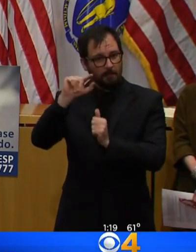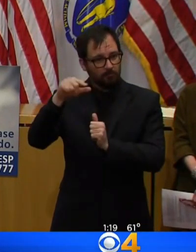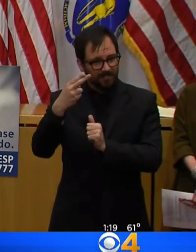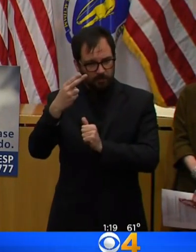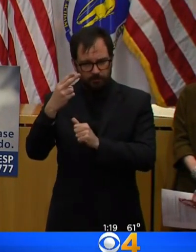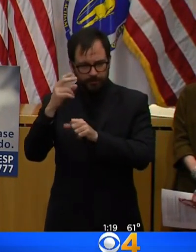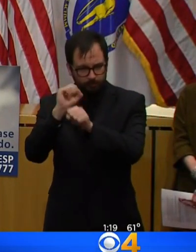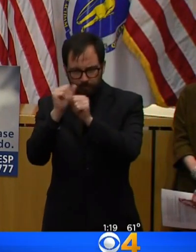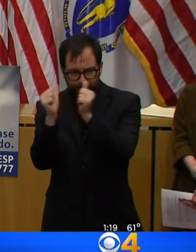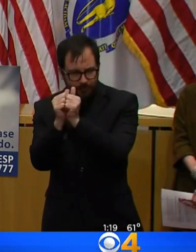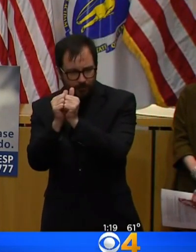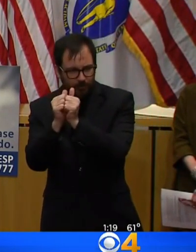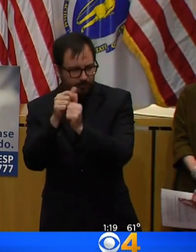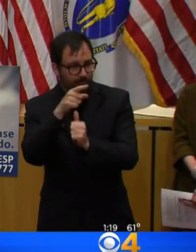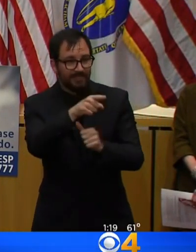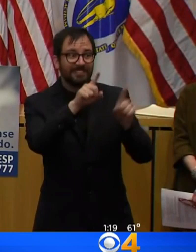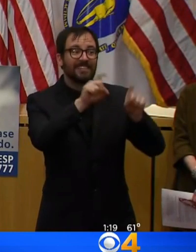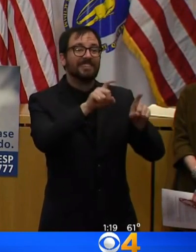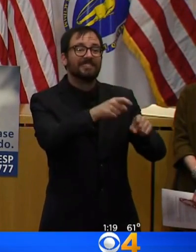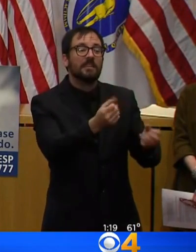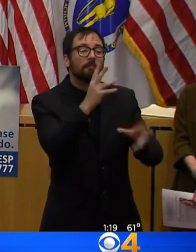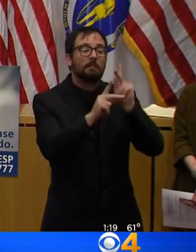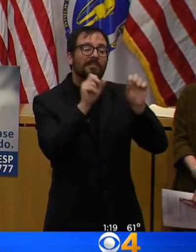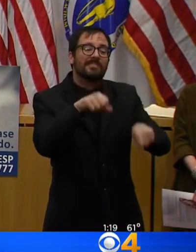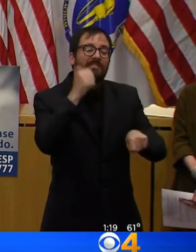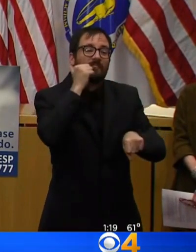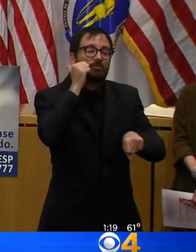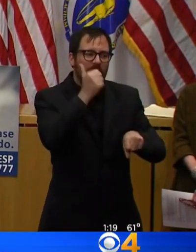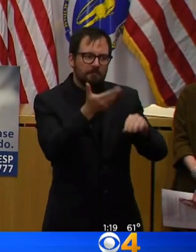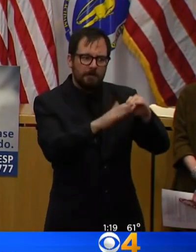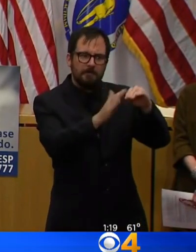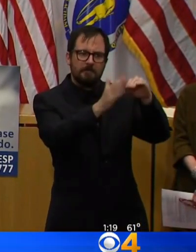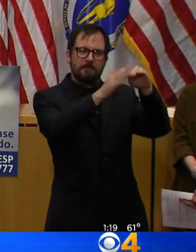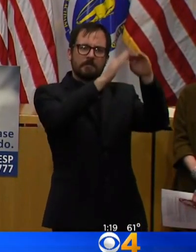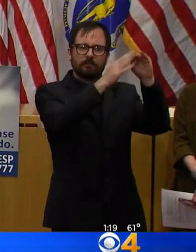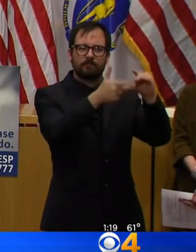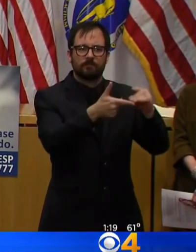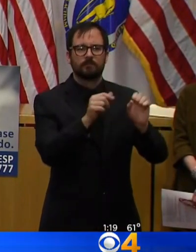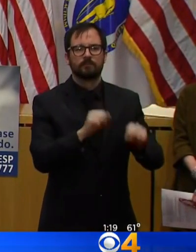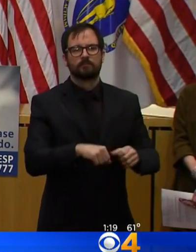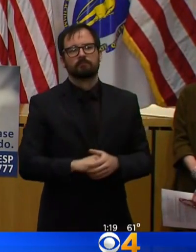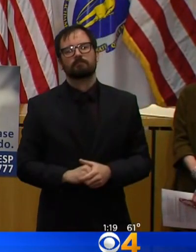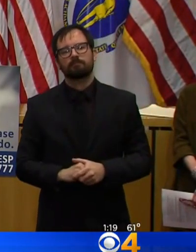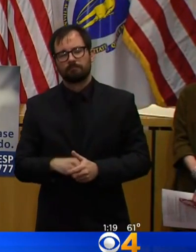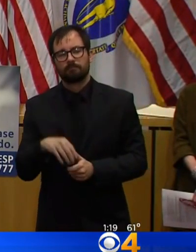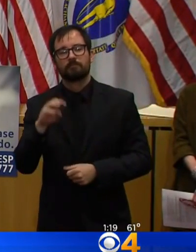GENERAL HOSPITAL, WE'VE INCREASED TESTING CAPACITY FOURFOLD IN THE CHELSEA AREA.